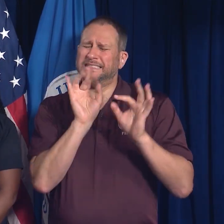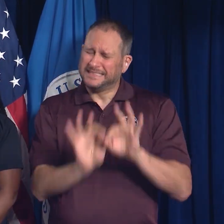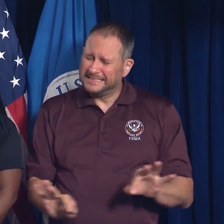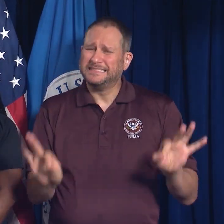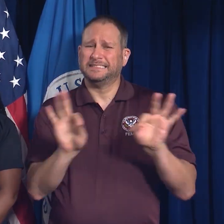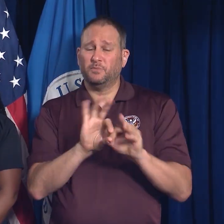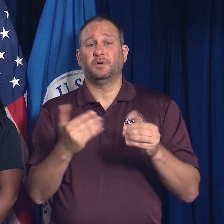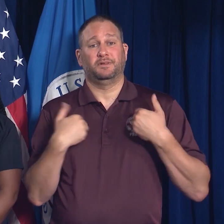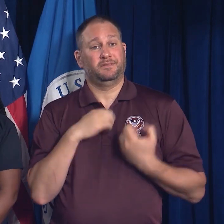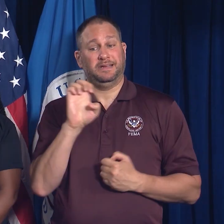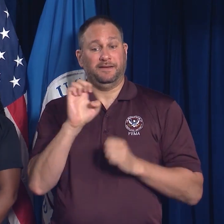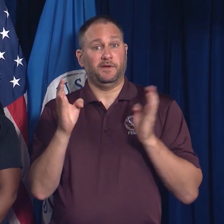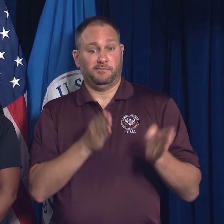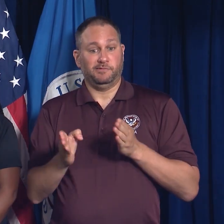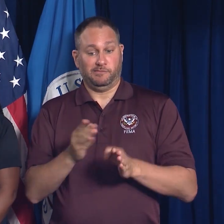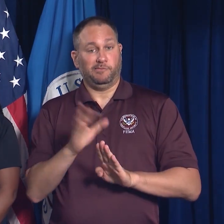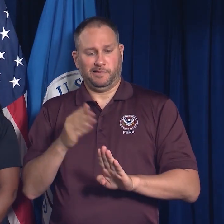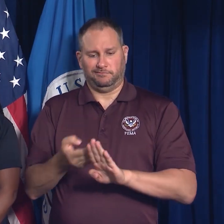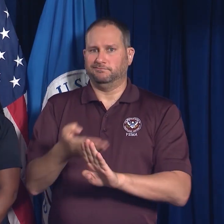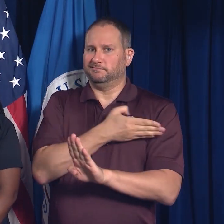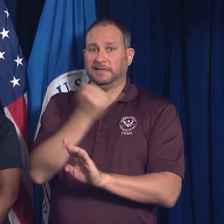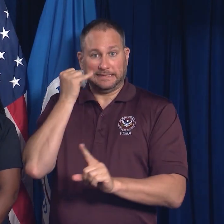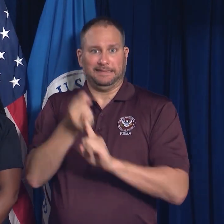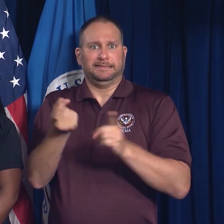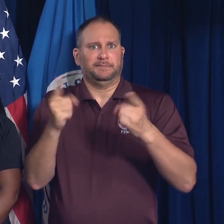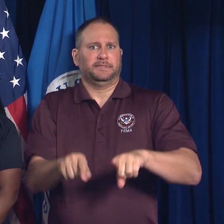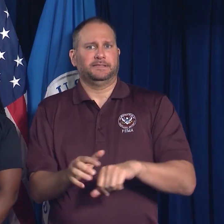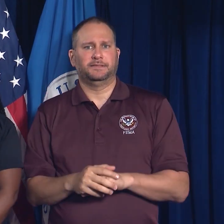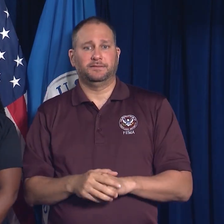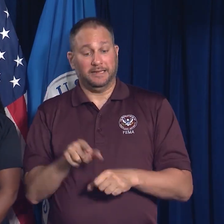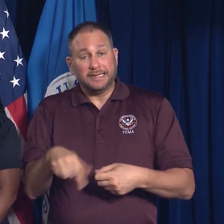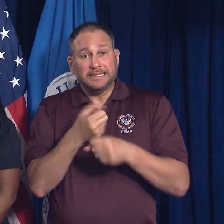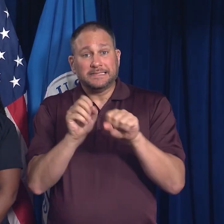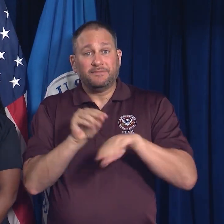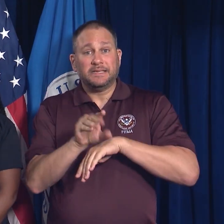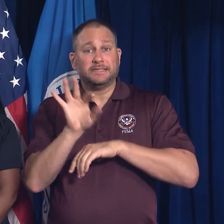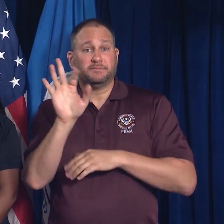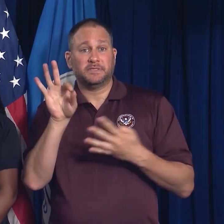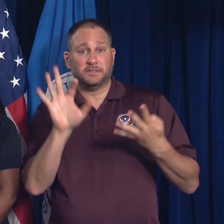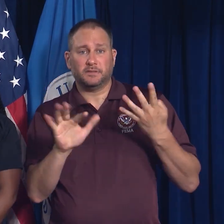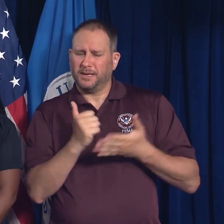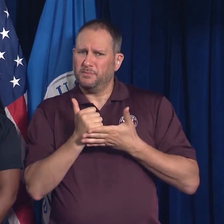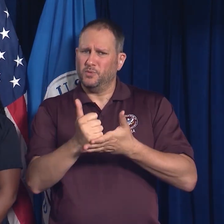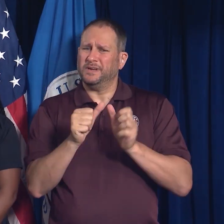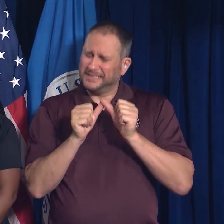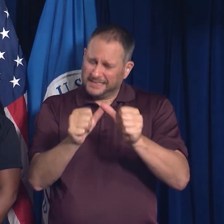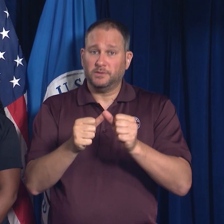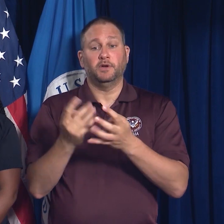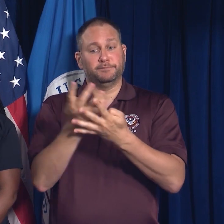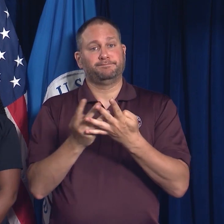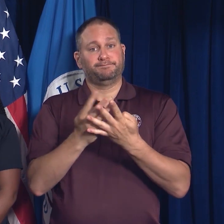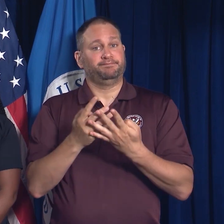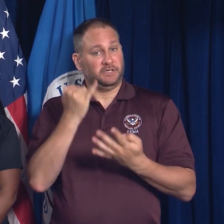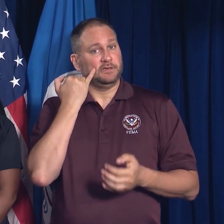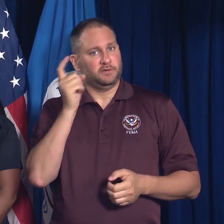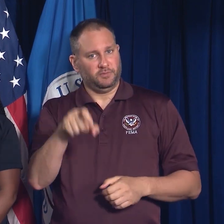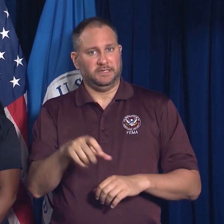It is important to have an emergency plan in case this happens. These safety tips can help you continue to get the treatment you need: